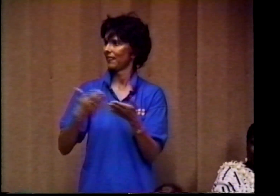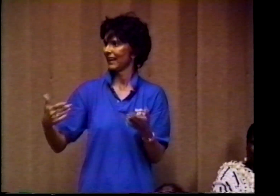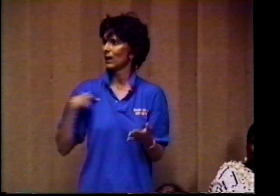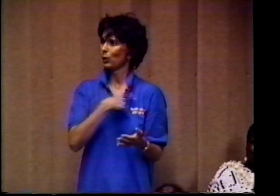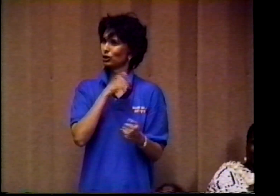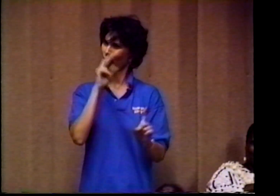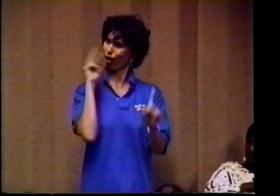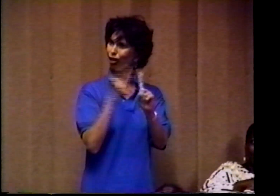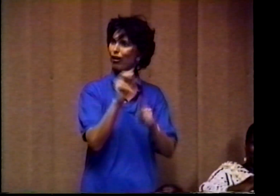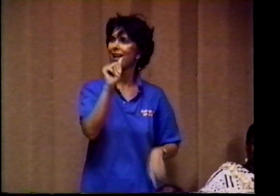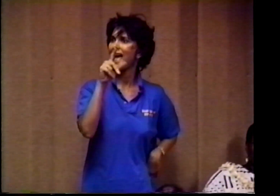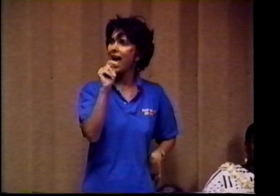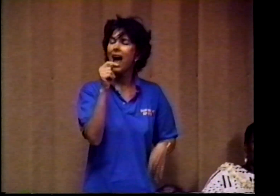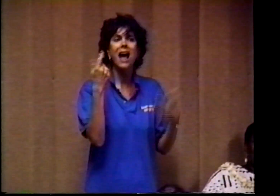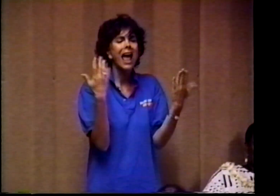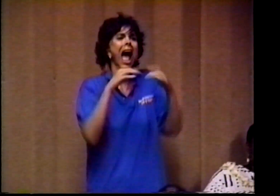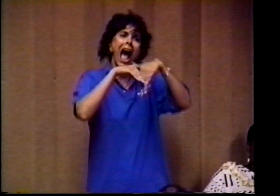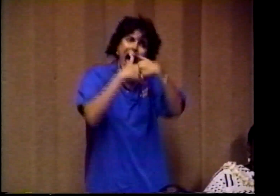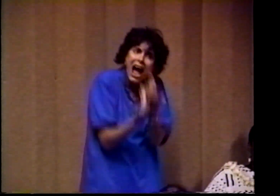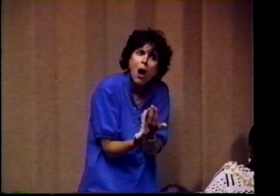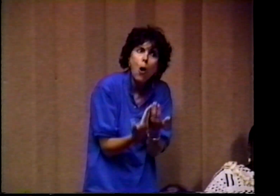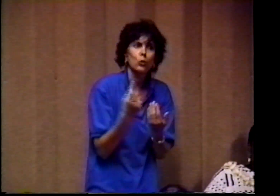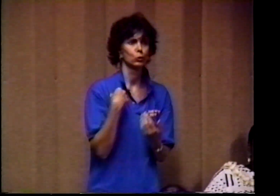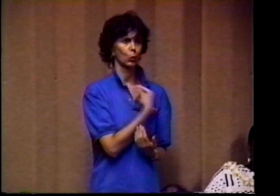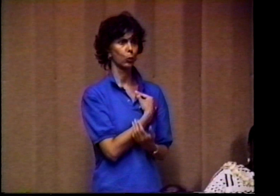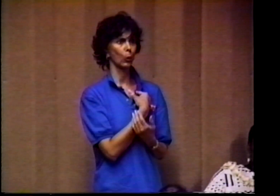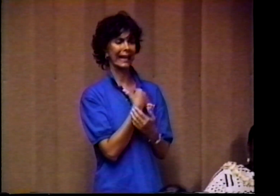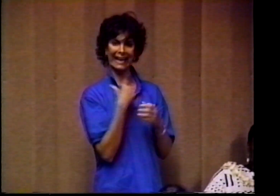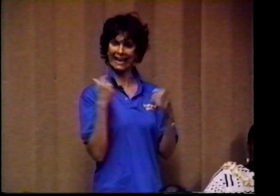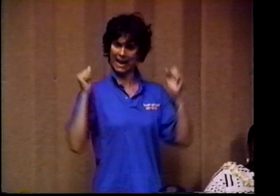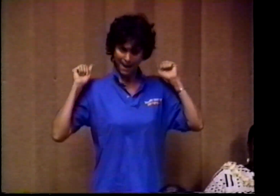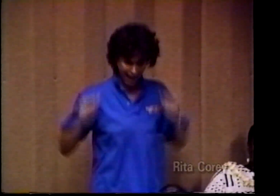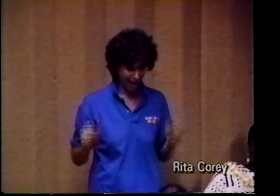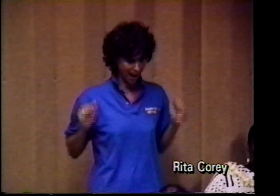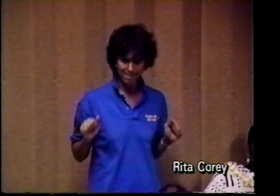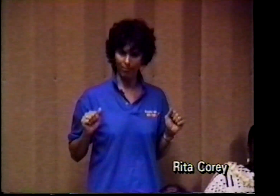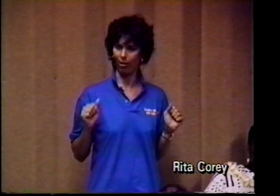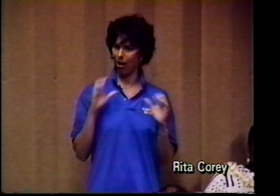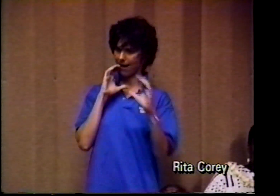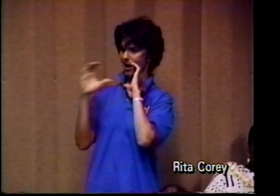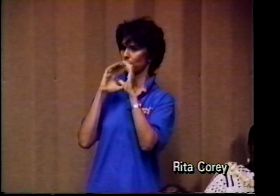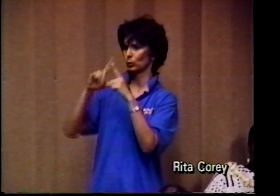That is the most important thing we should be looking at.